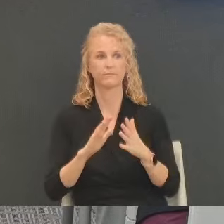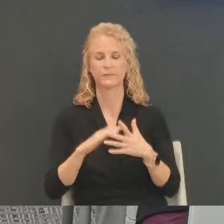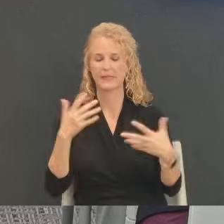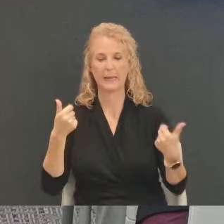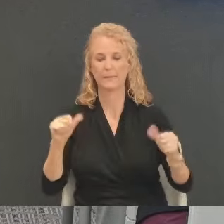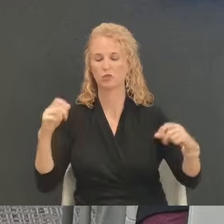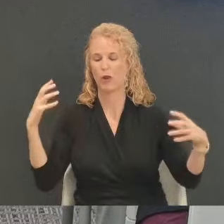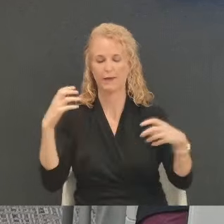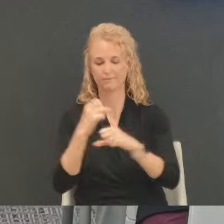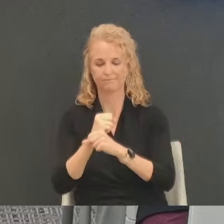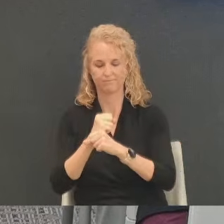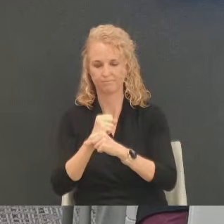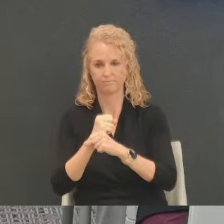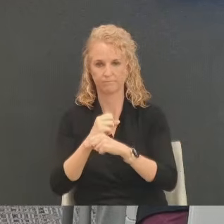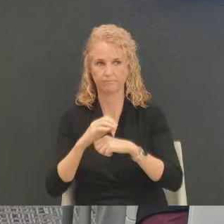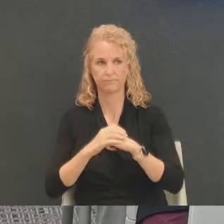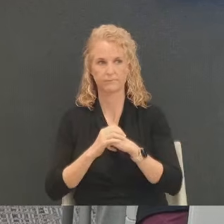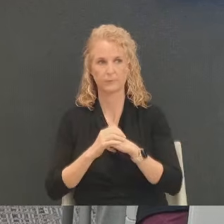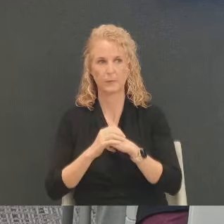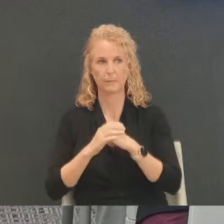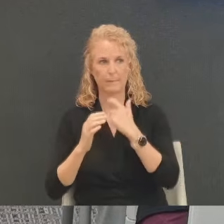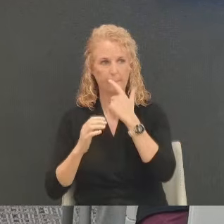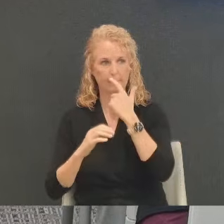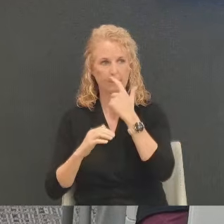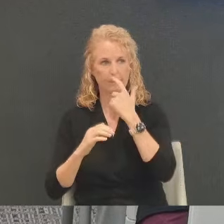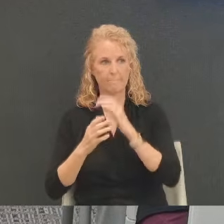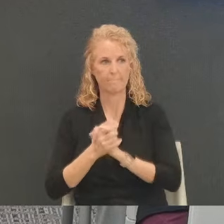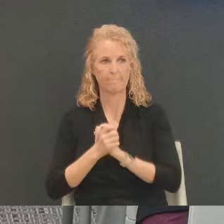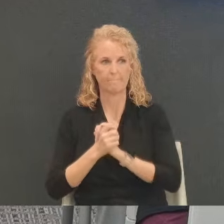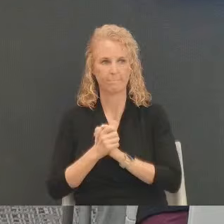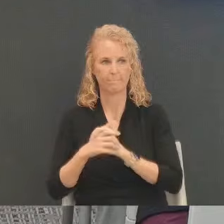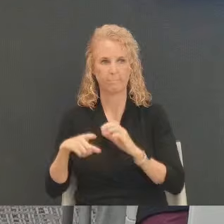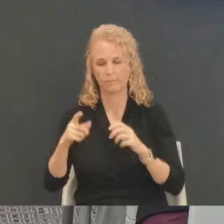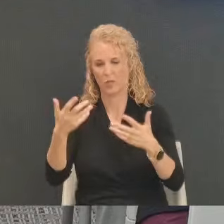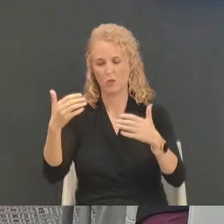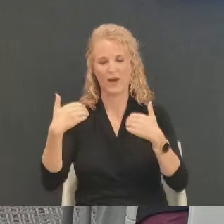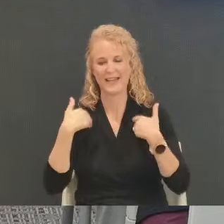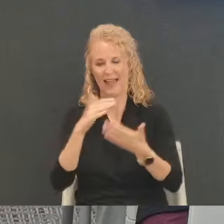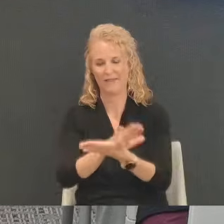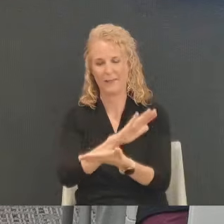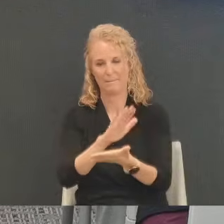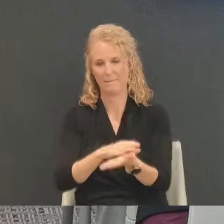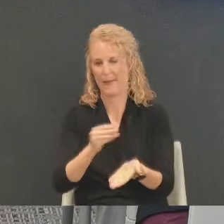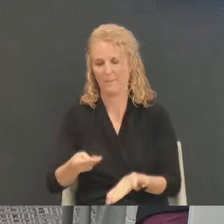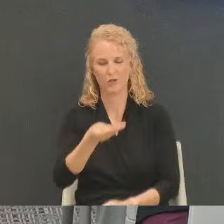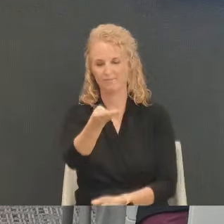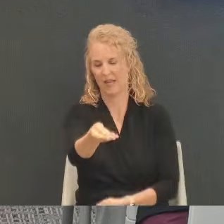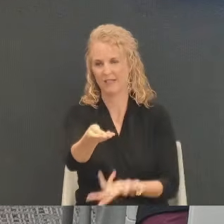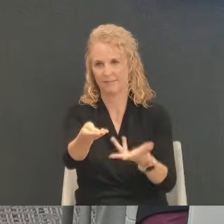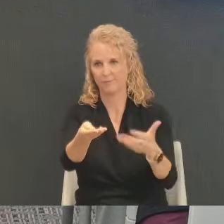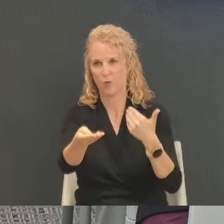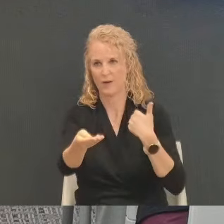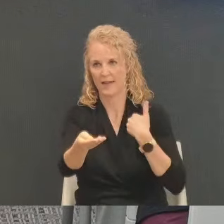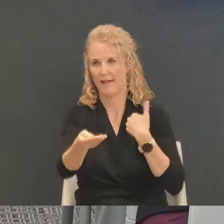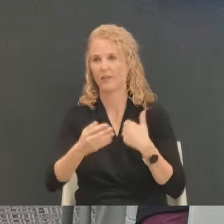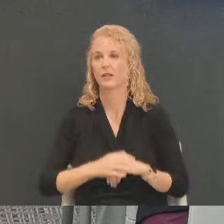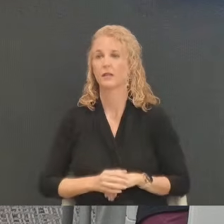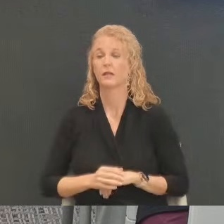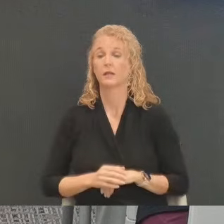up let me just sum summarize because you all have it. I gave it to you. We have it. And so my issue